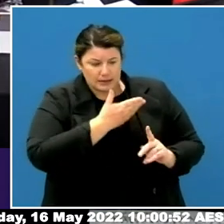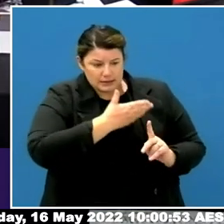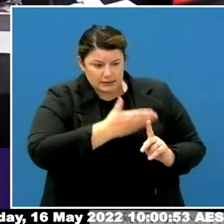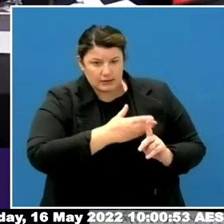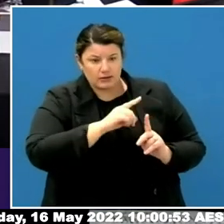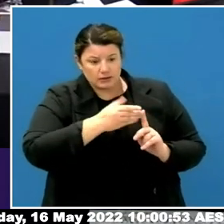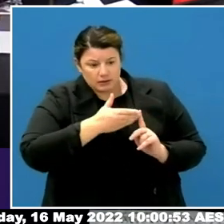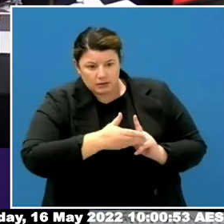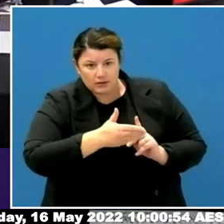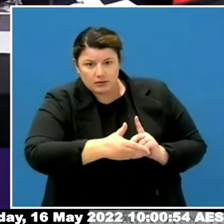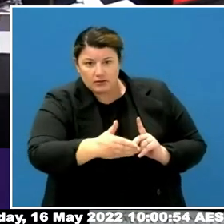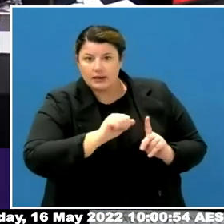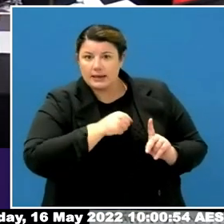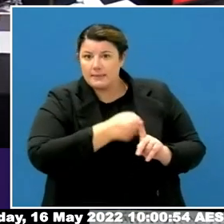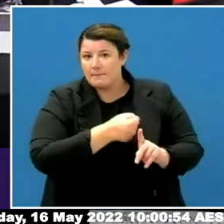of particular service providers.